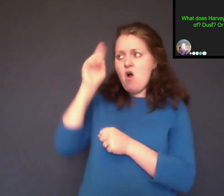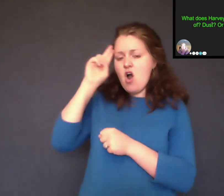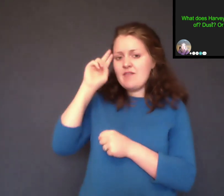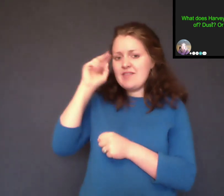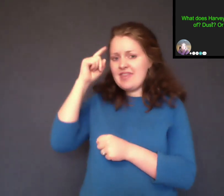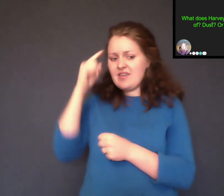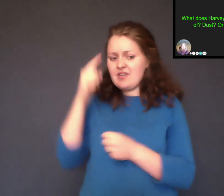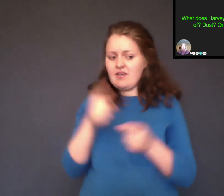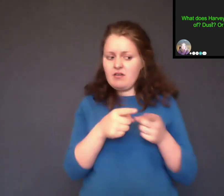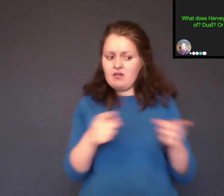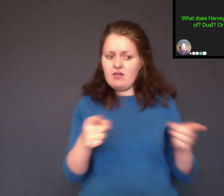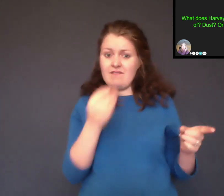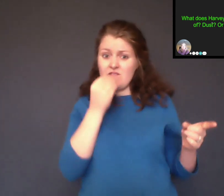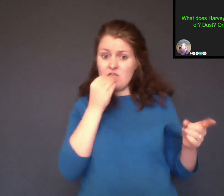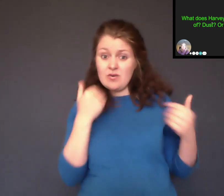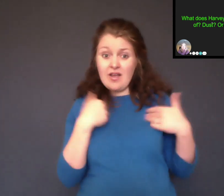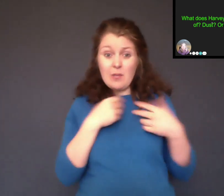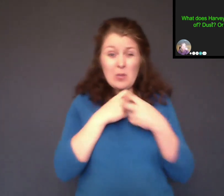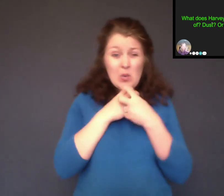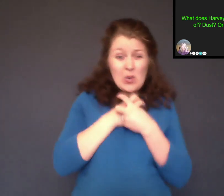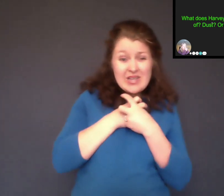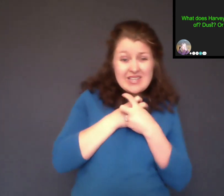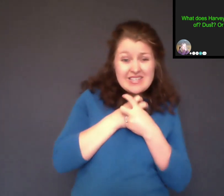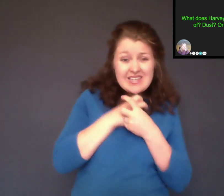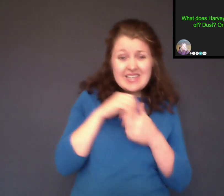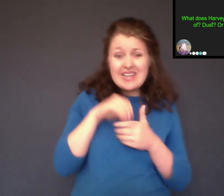harvey think that the food maybe has poison in it or